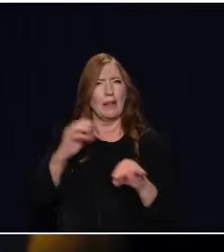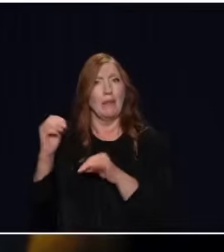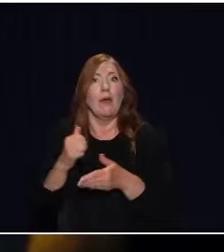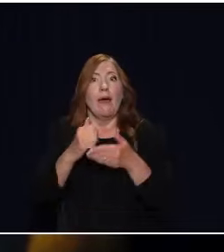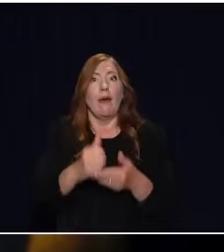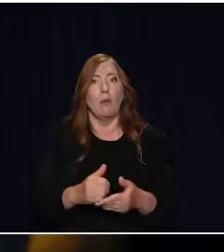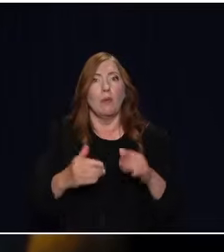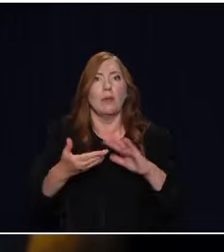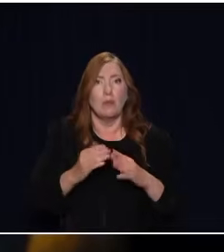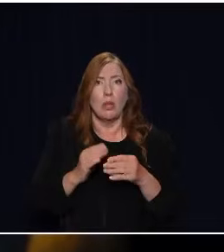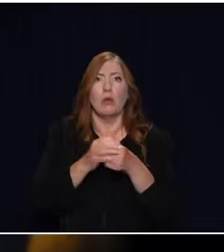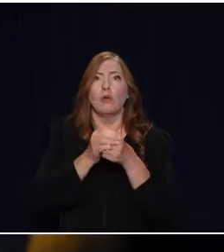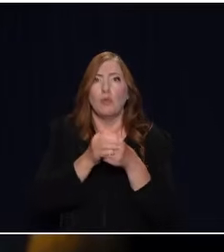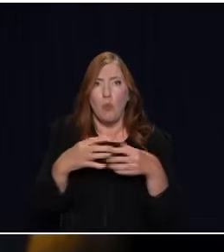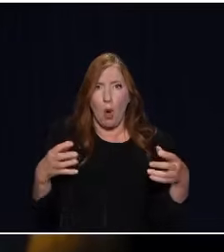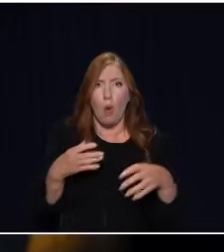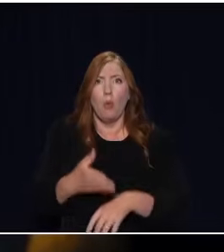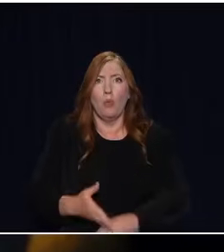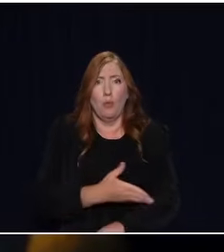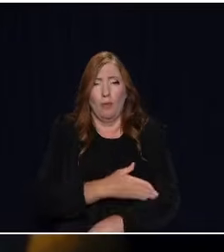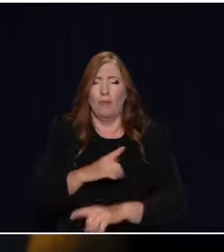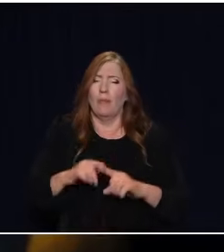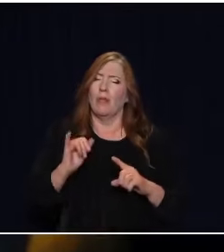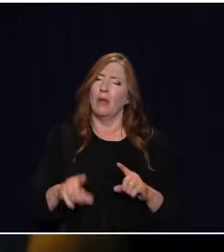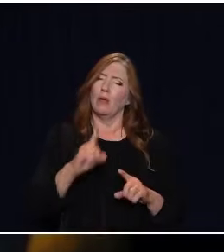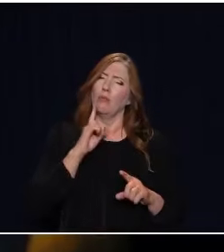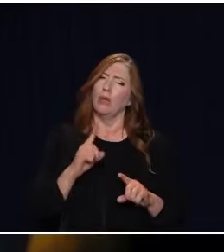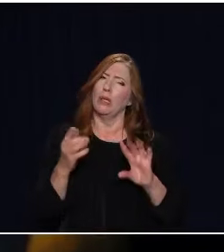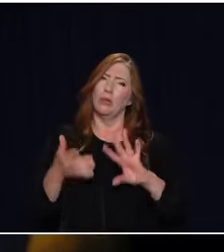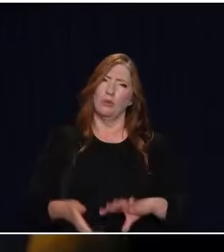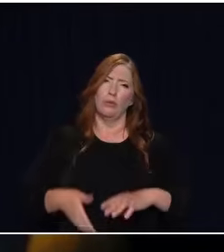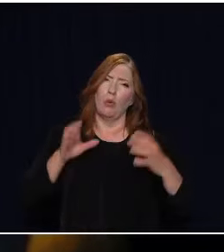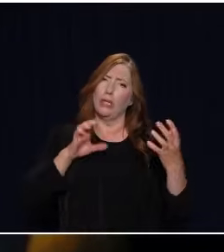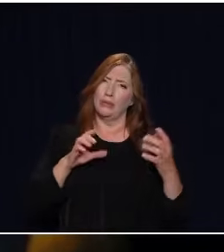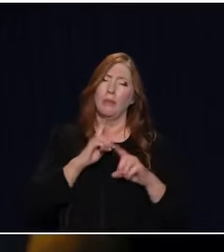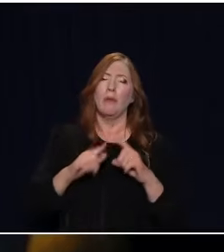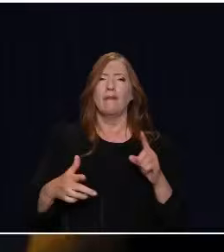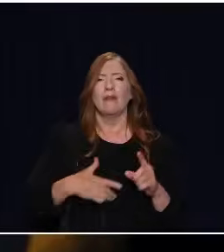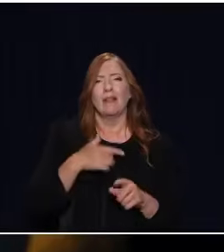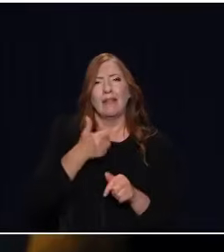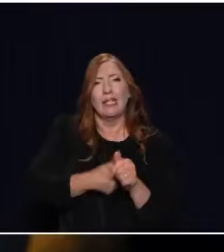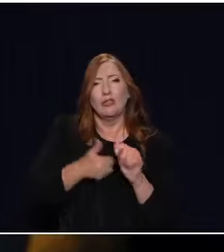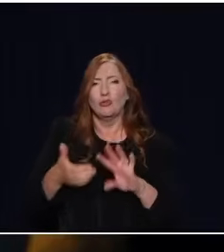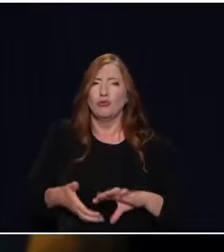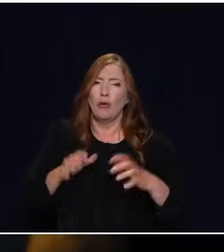ENCOURAGING INDIVIDUALS WHO LIVE IN THE COMMUNITY TO STAY AND HELP THAT COMMUNITY GROW.